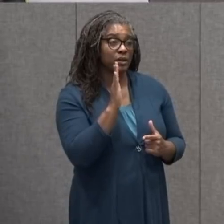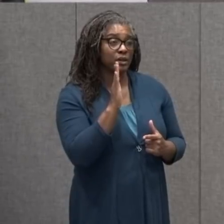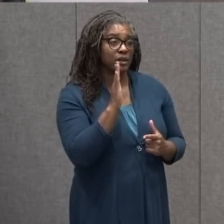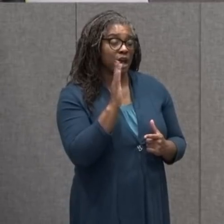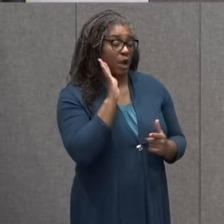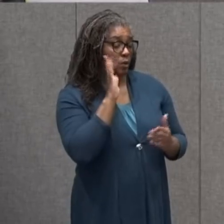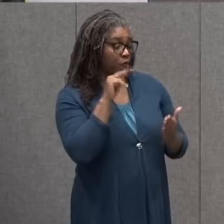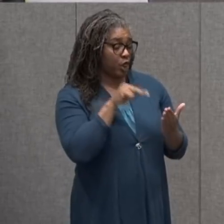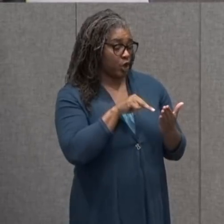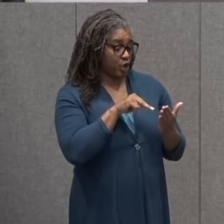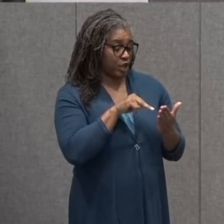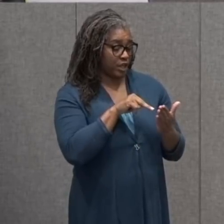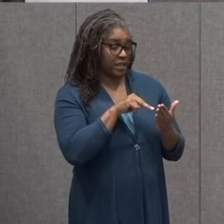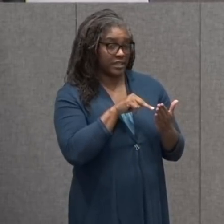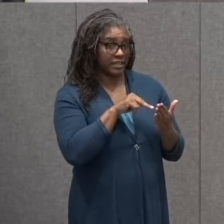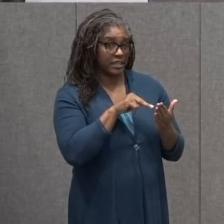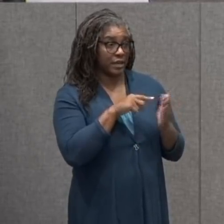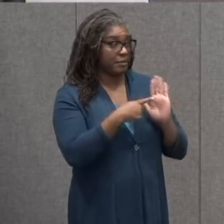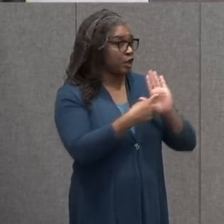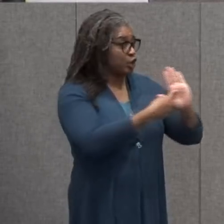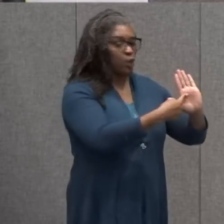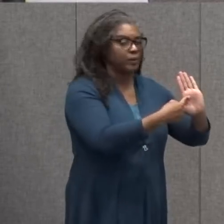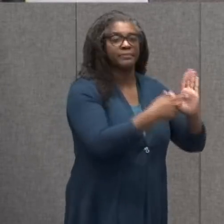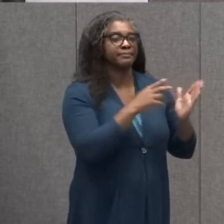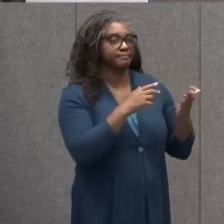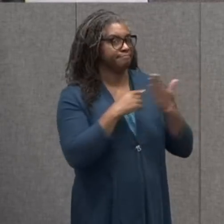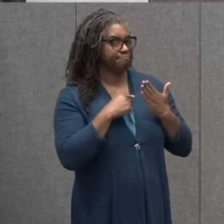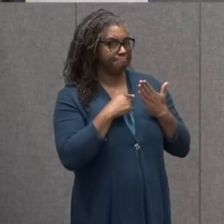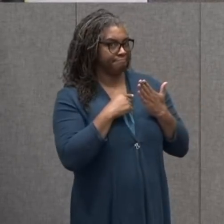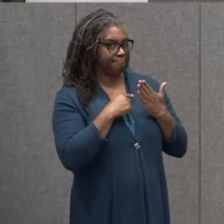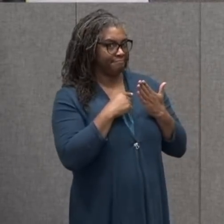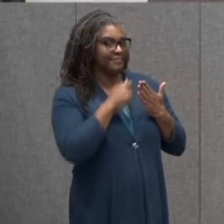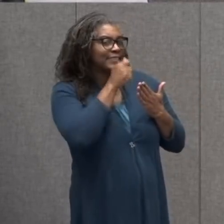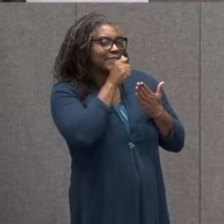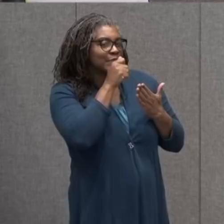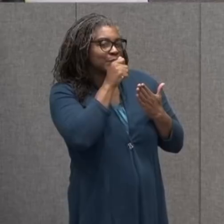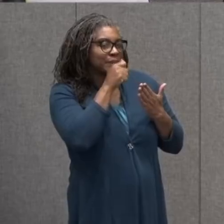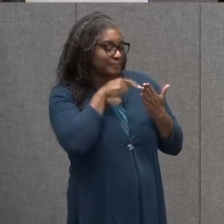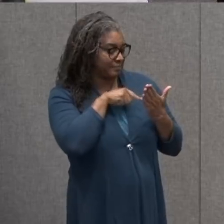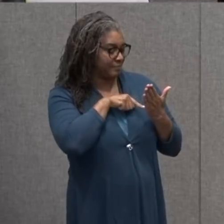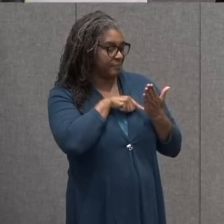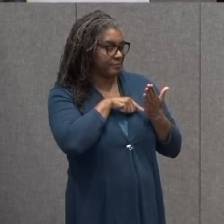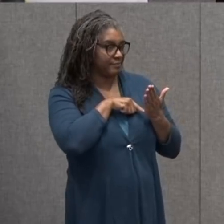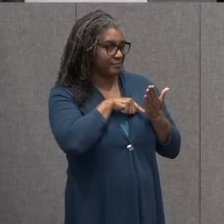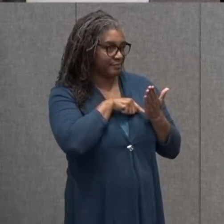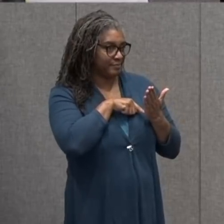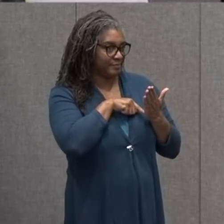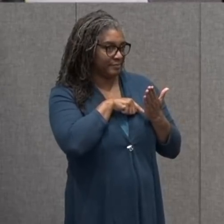I'm not gonna show it to Ms. Craft, it's a secret. She doesn't know what the word is. I'll put my blinders on. [Ms. Kay] Right.